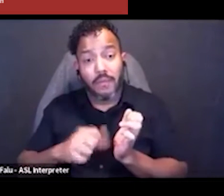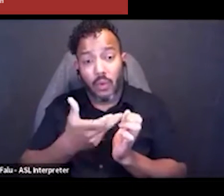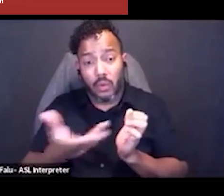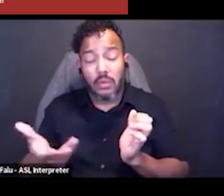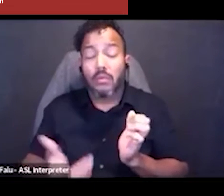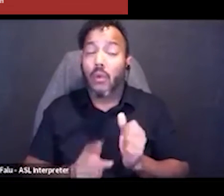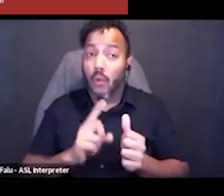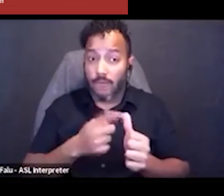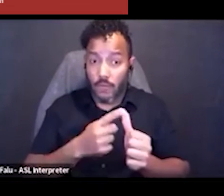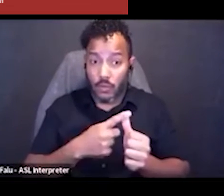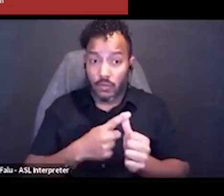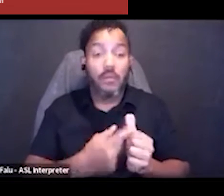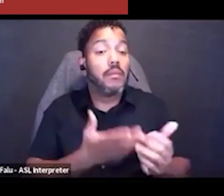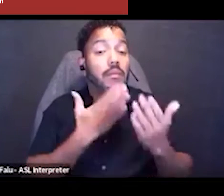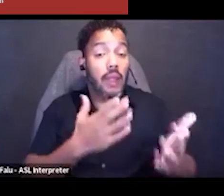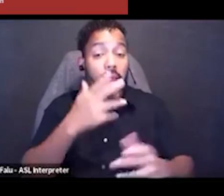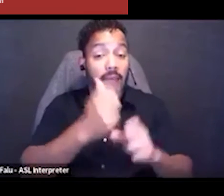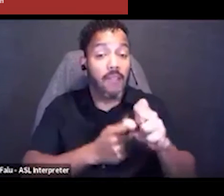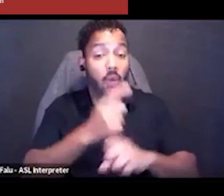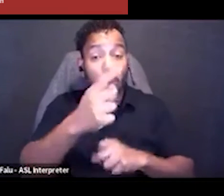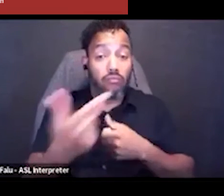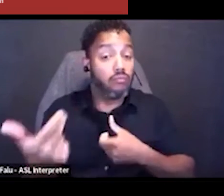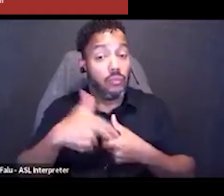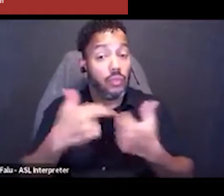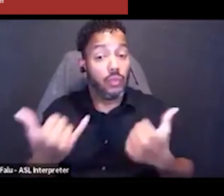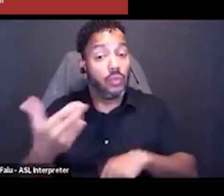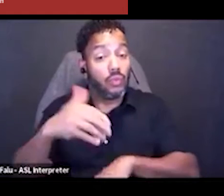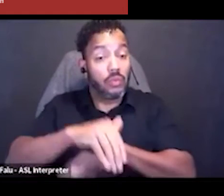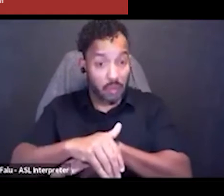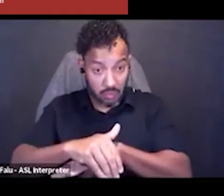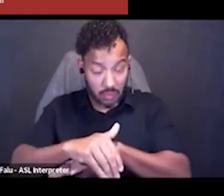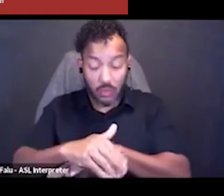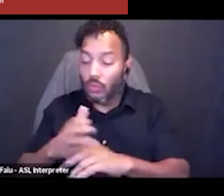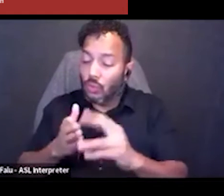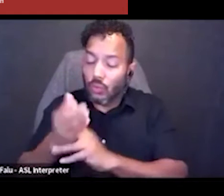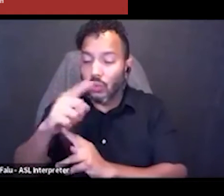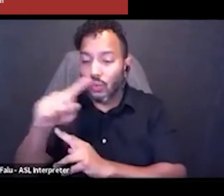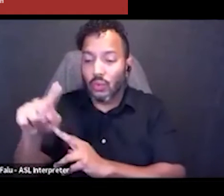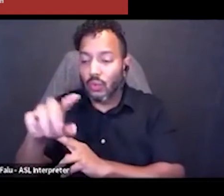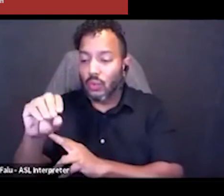One, thank you to everyone who joined us tonight both via Zoom and Facebook.